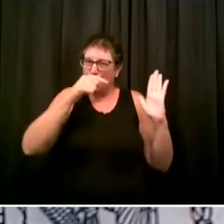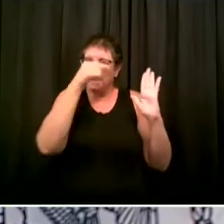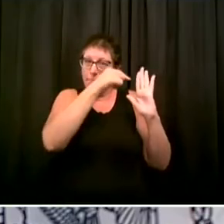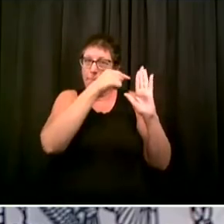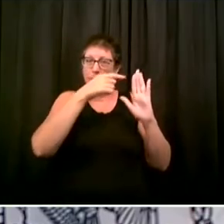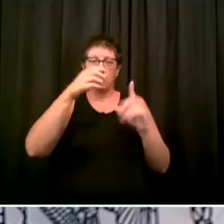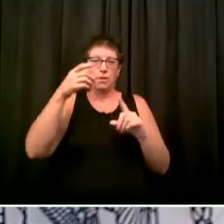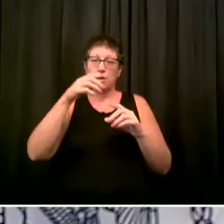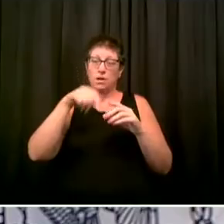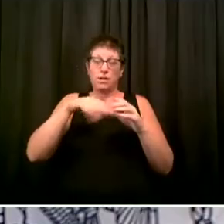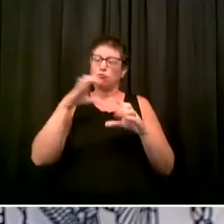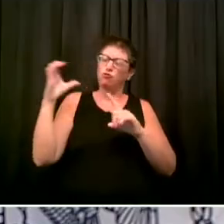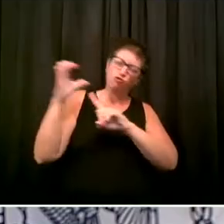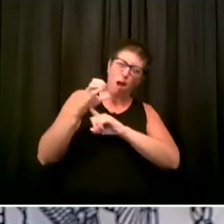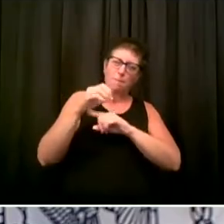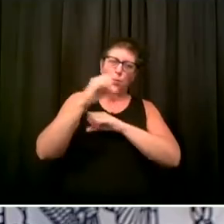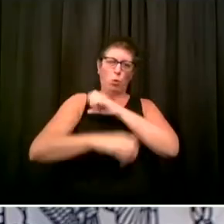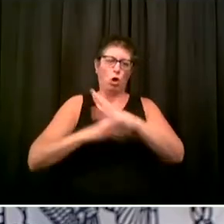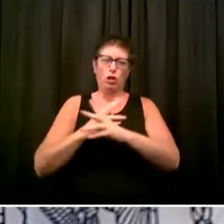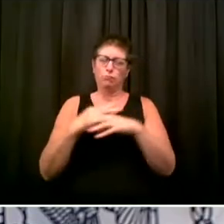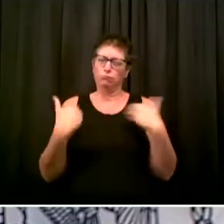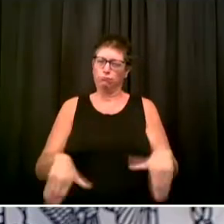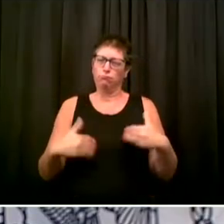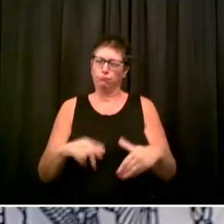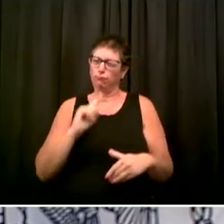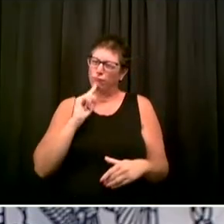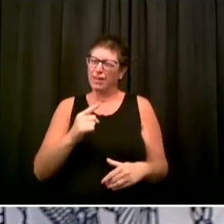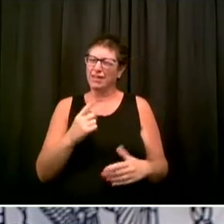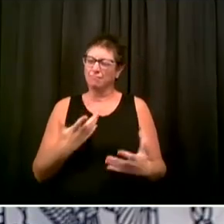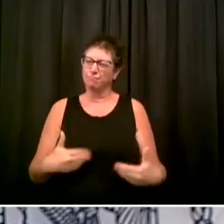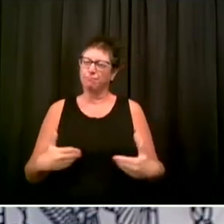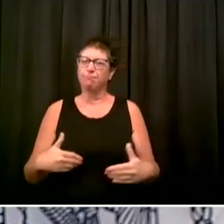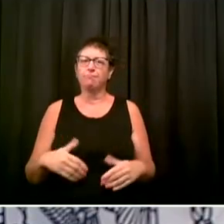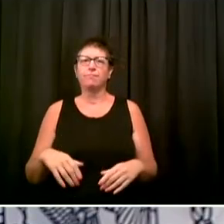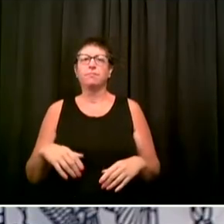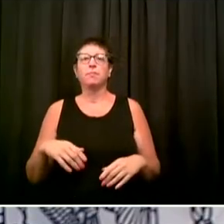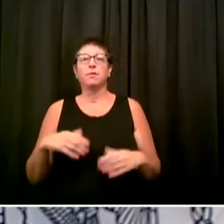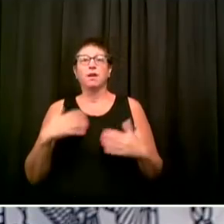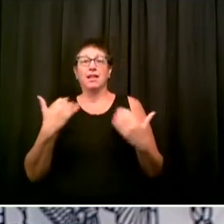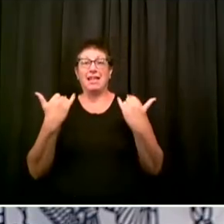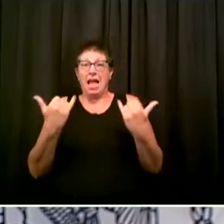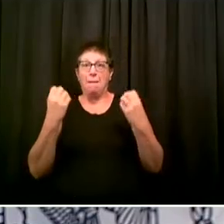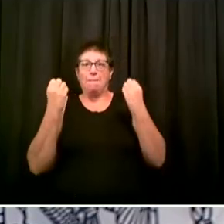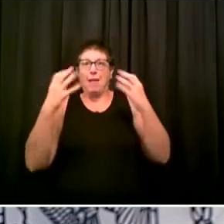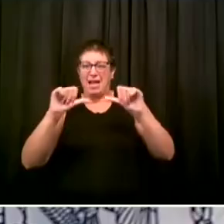SCHOOLS. THESE ACTI ON TEAMS WILL MAKE SURE THAT EVERY ROOM LT